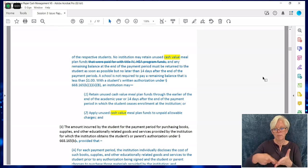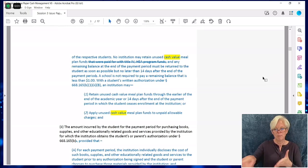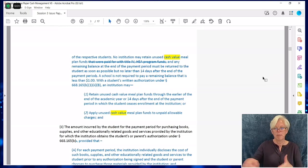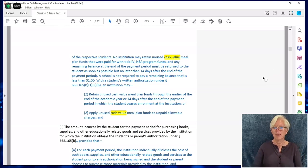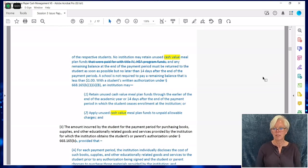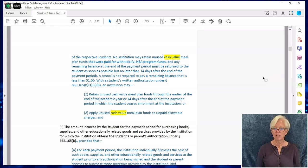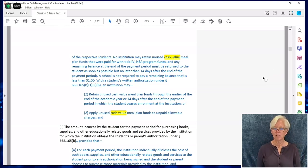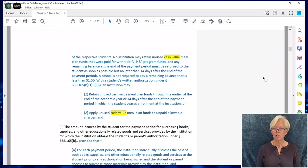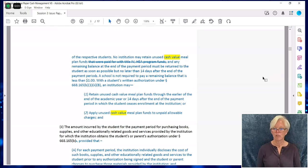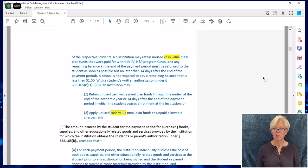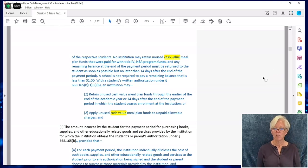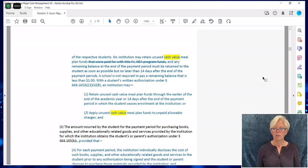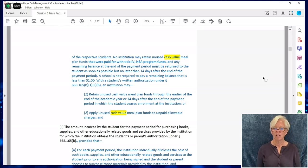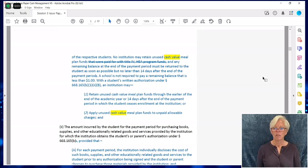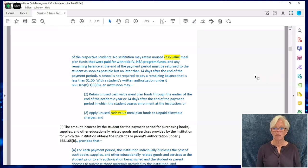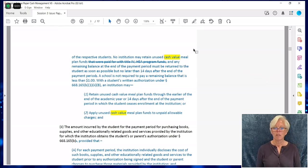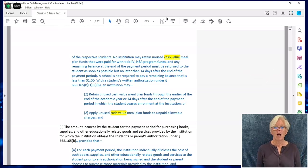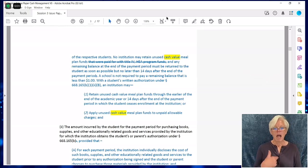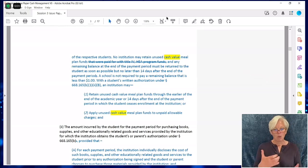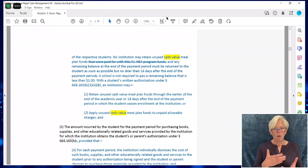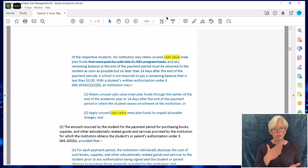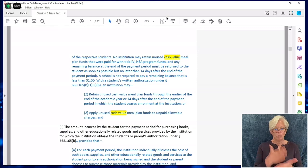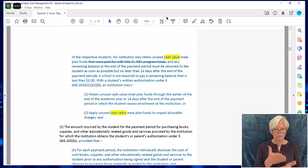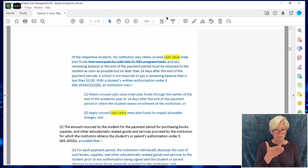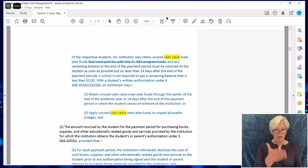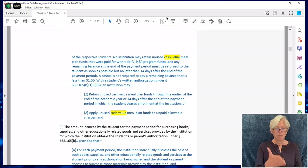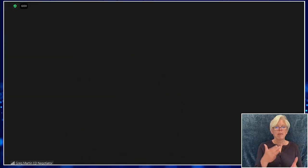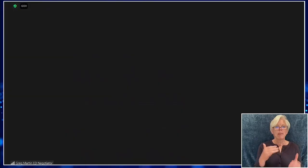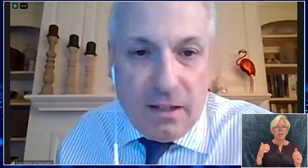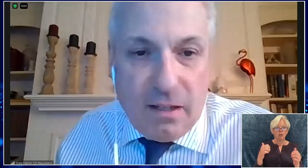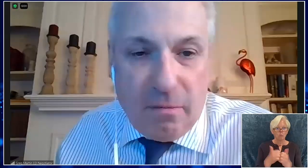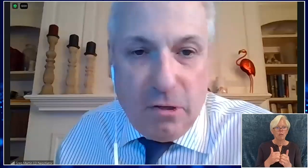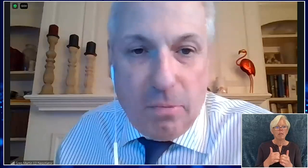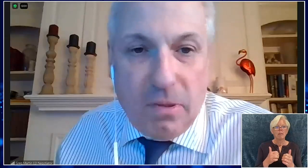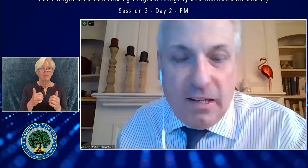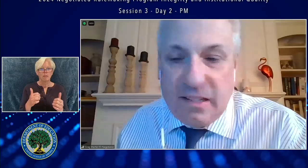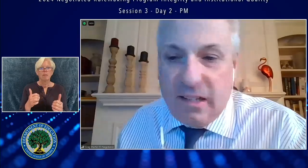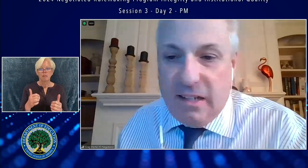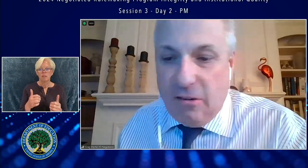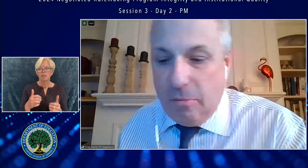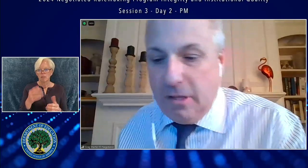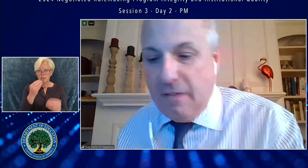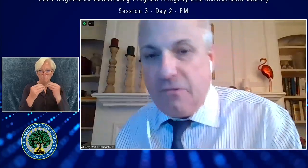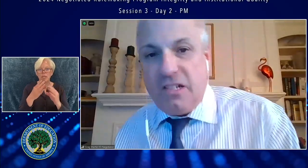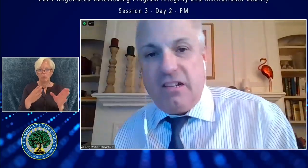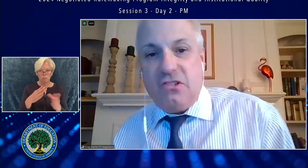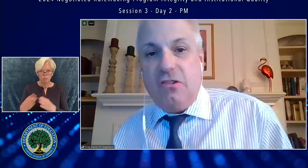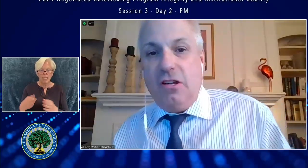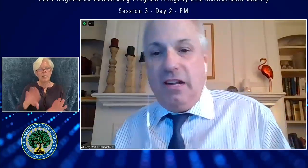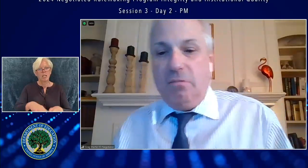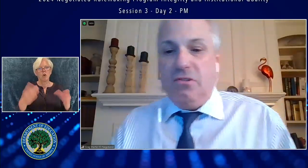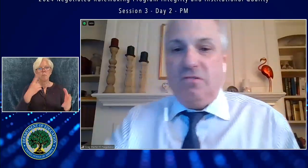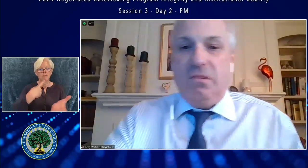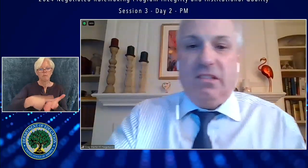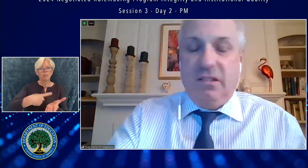I want to stop there with the meal plans and open it up for discussion on that portion, please.